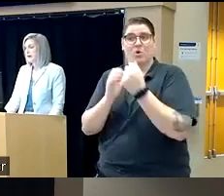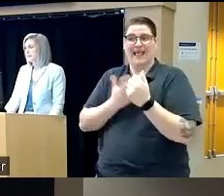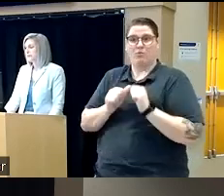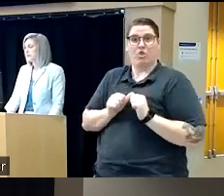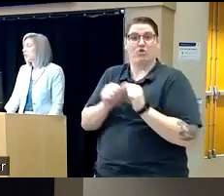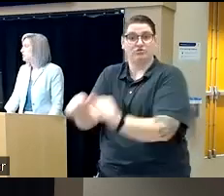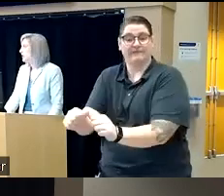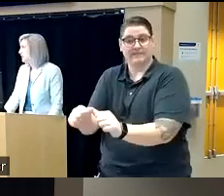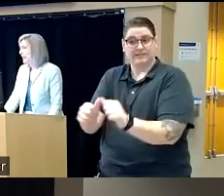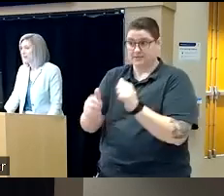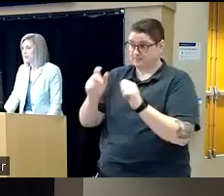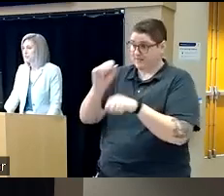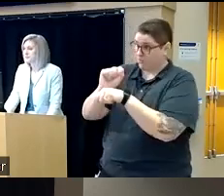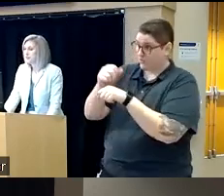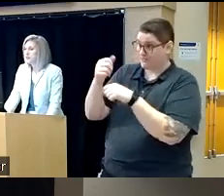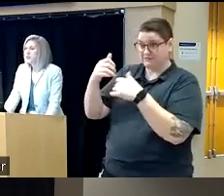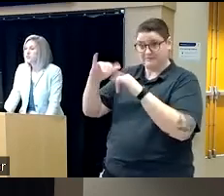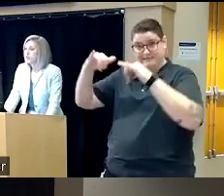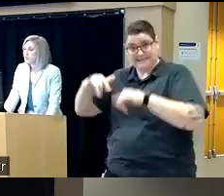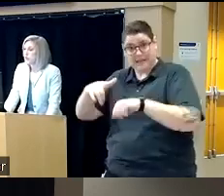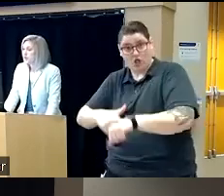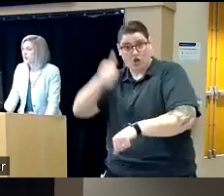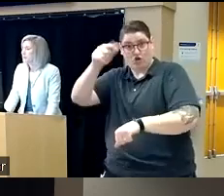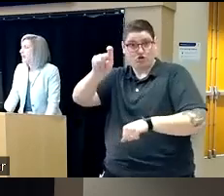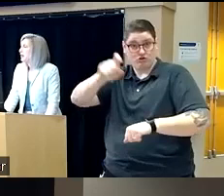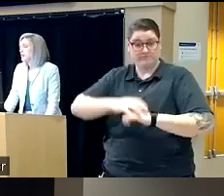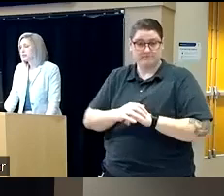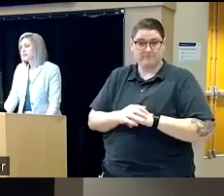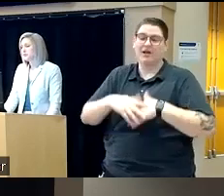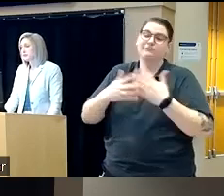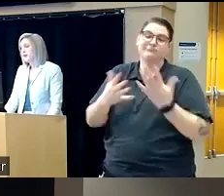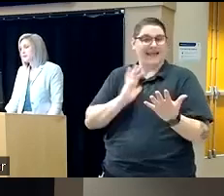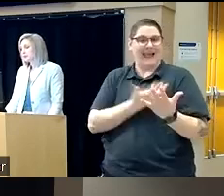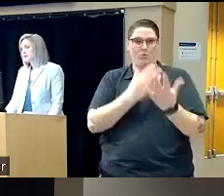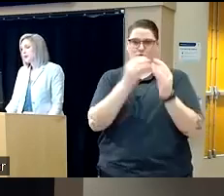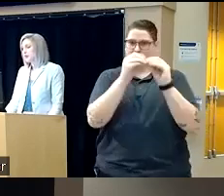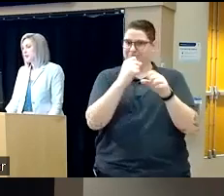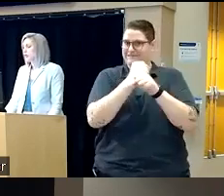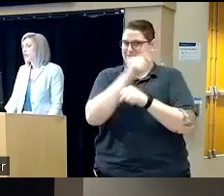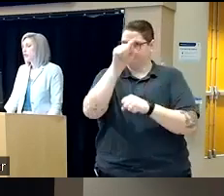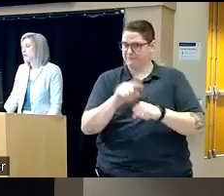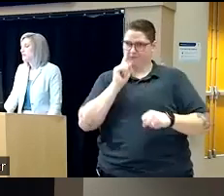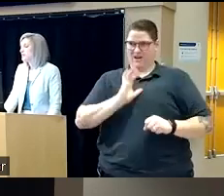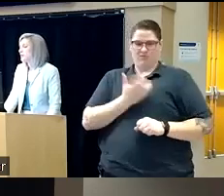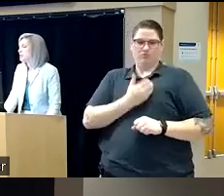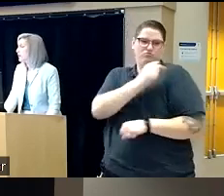some longevity averages so at strong recovery our clinical supervisors our clinical coordinators and